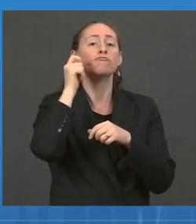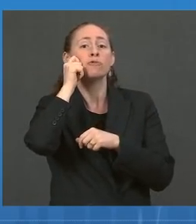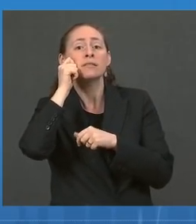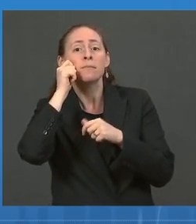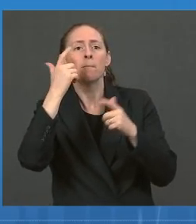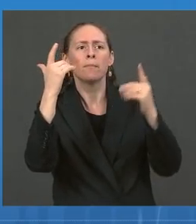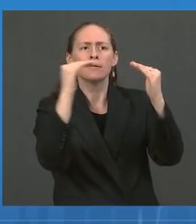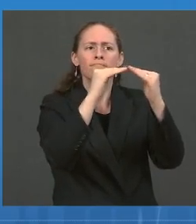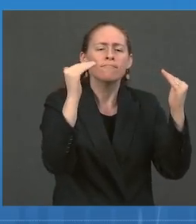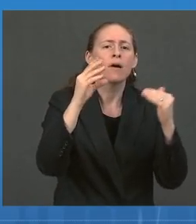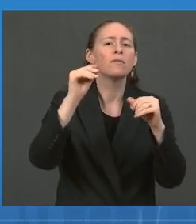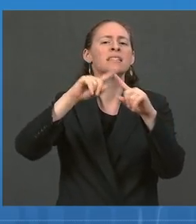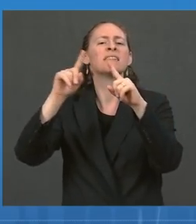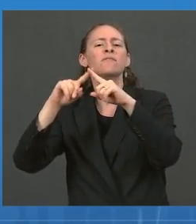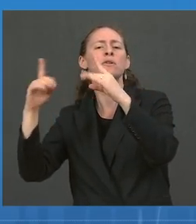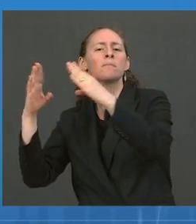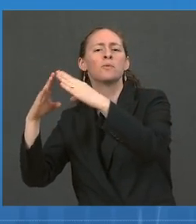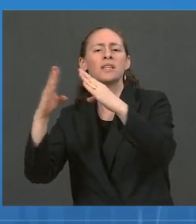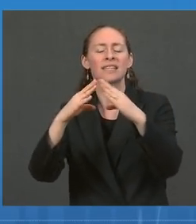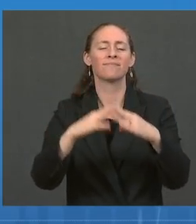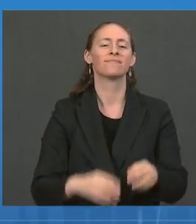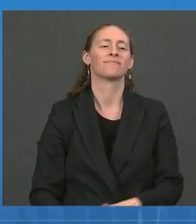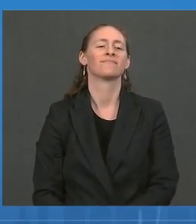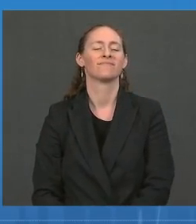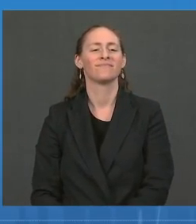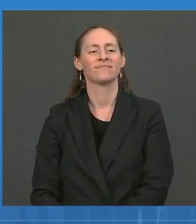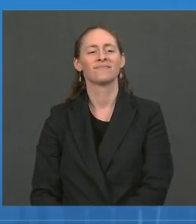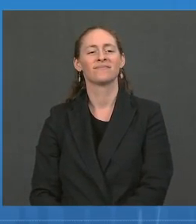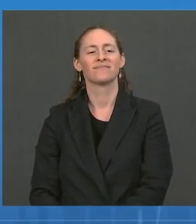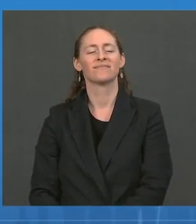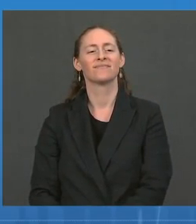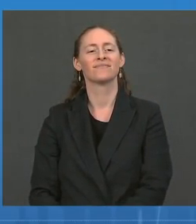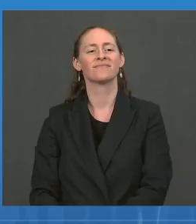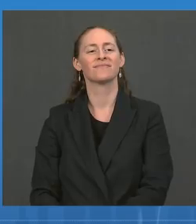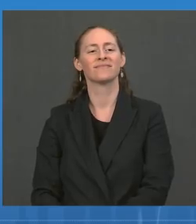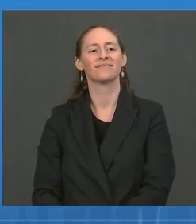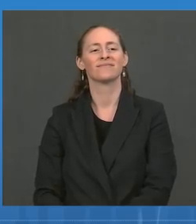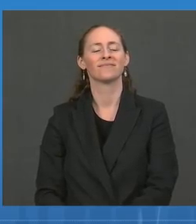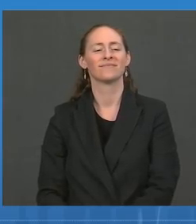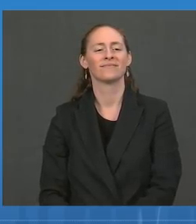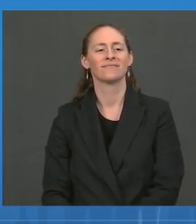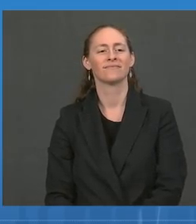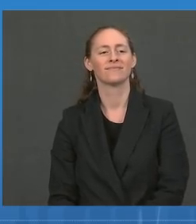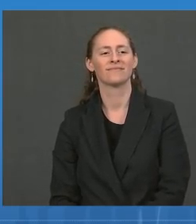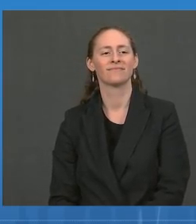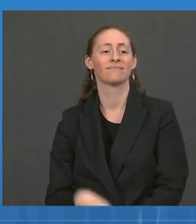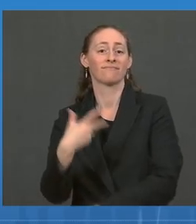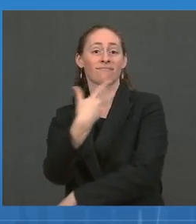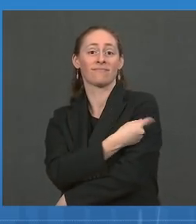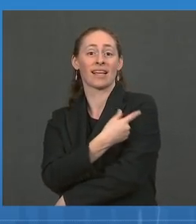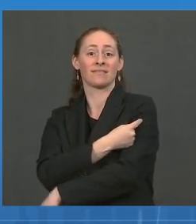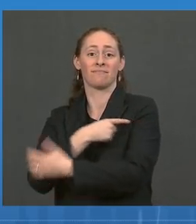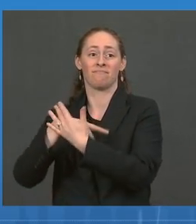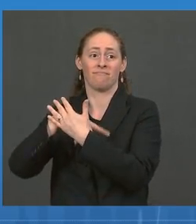And through all aspects of our vaccination program, we have executed: getting vaccines to community health centers,